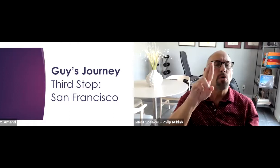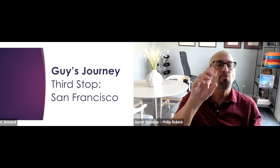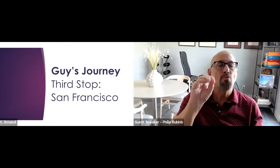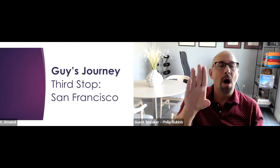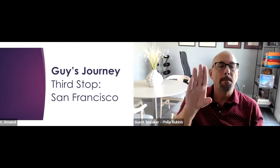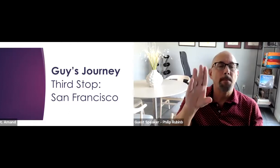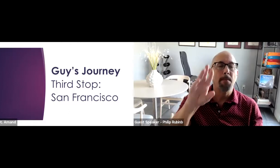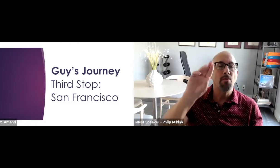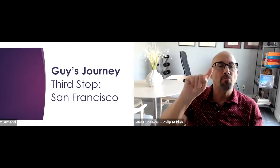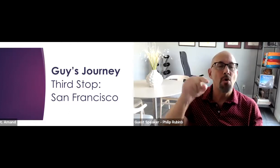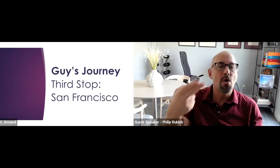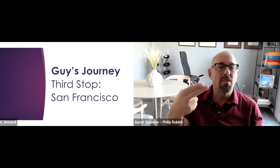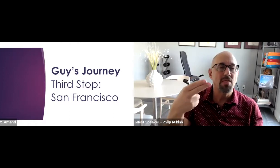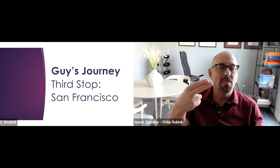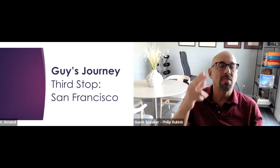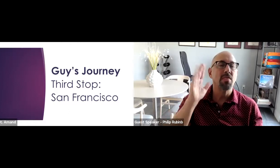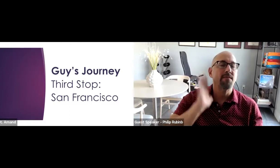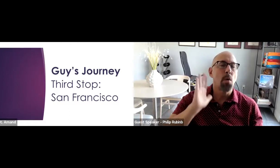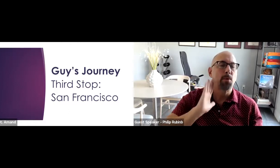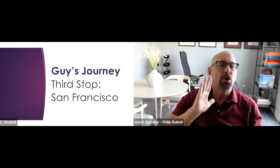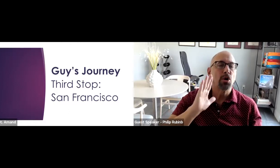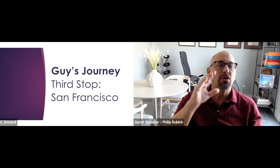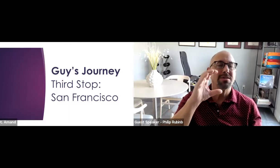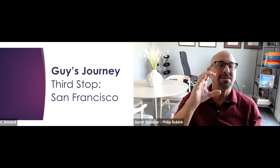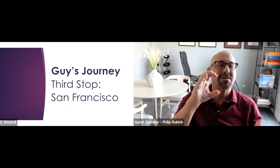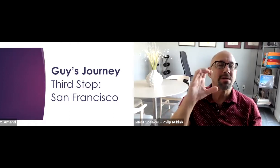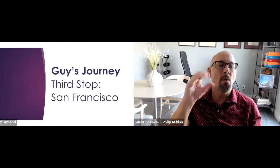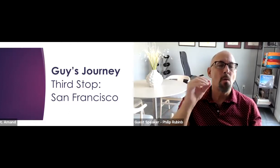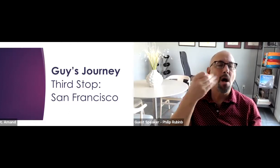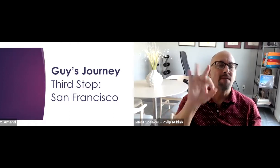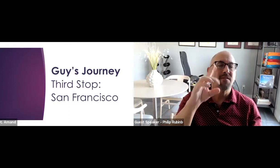just mentioned, and I wanted to introduce Rob Roth.